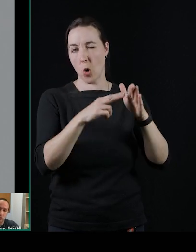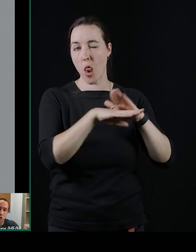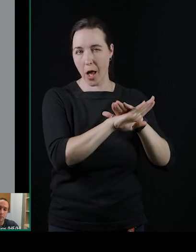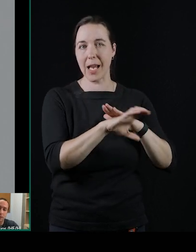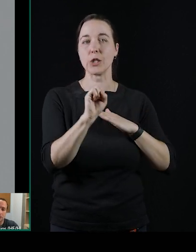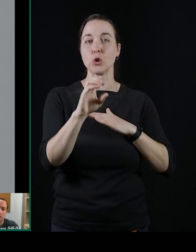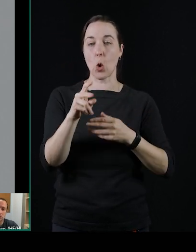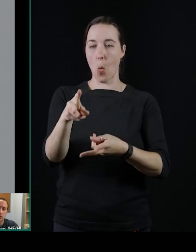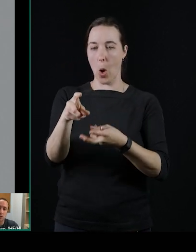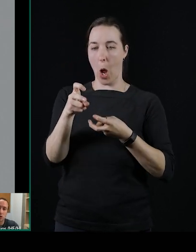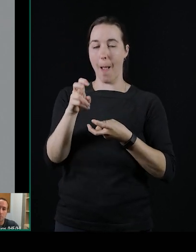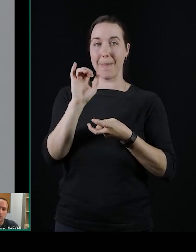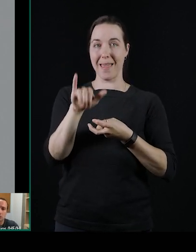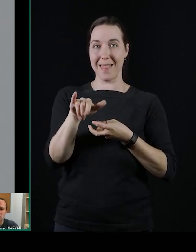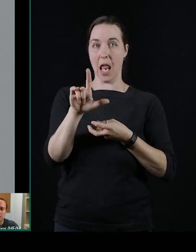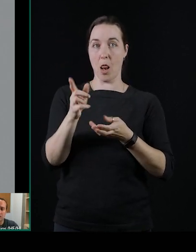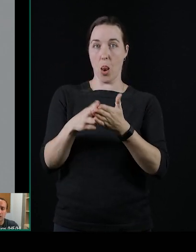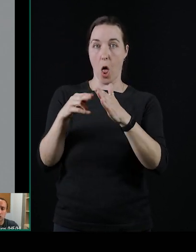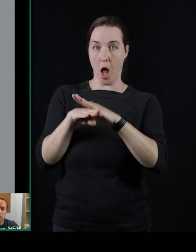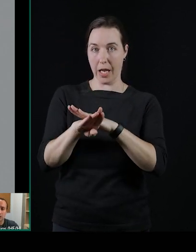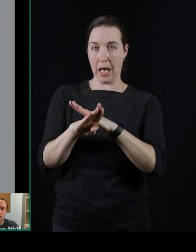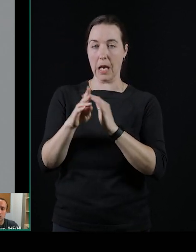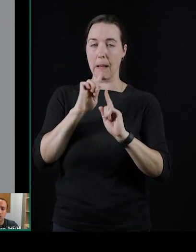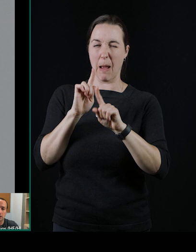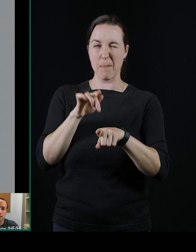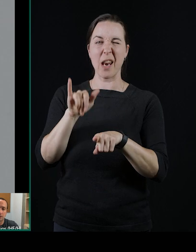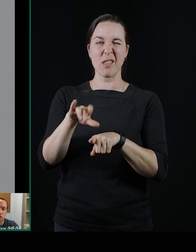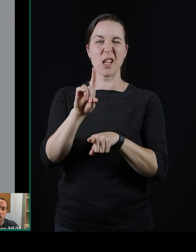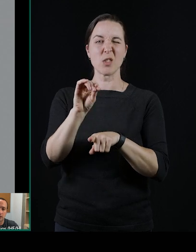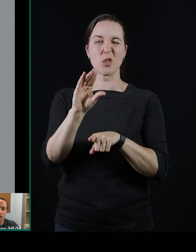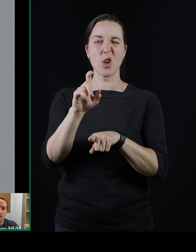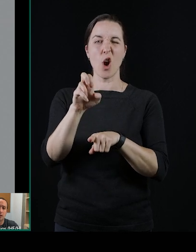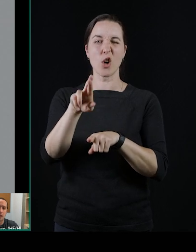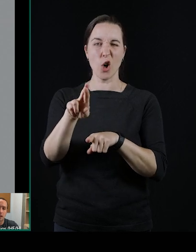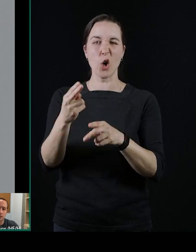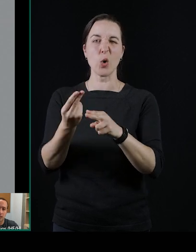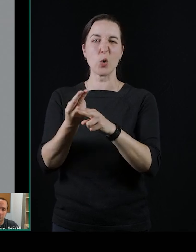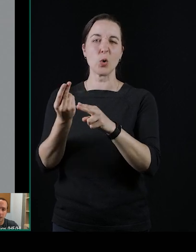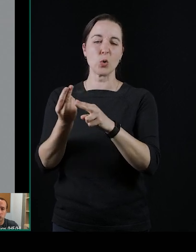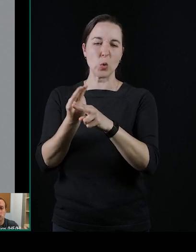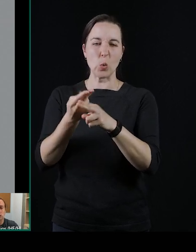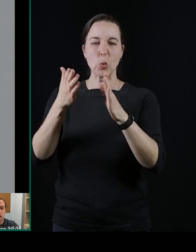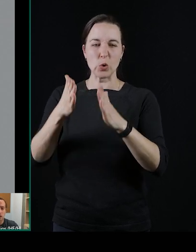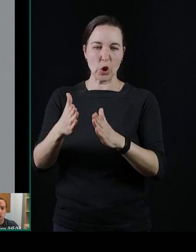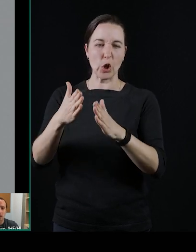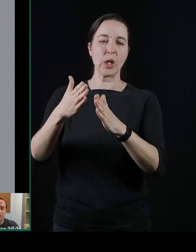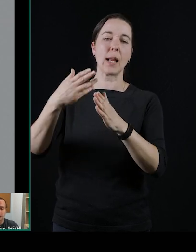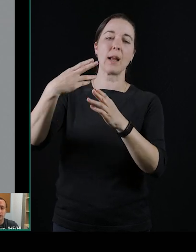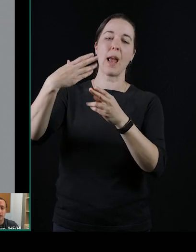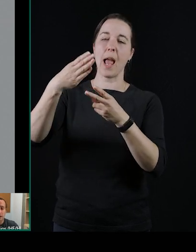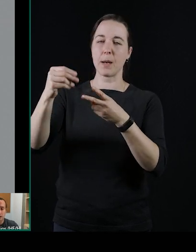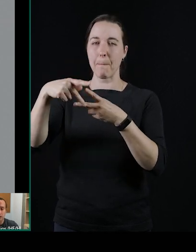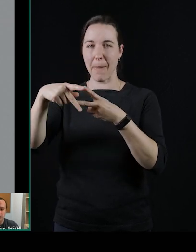So as you copy this login command, which is basically login dash user name and dash password, we have running.